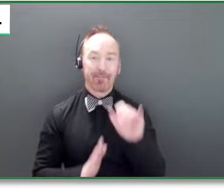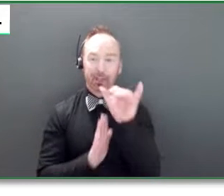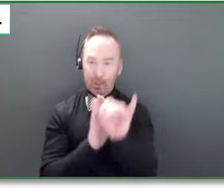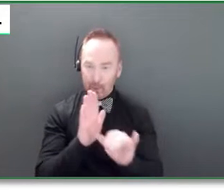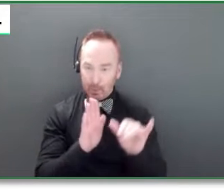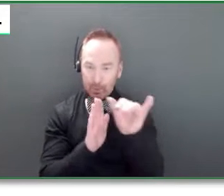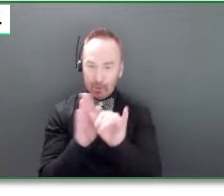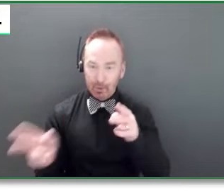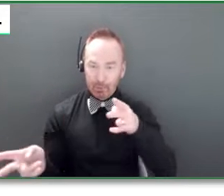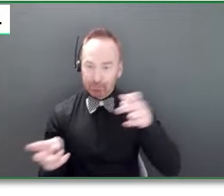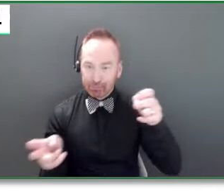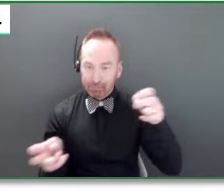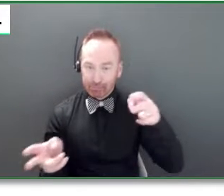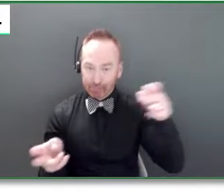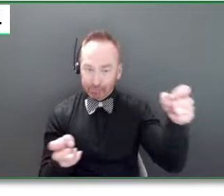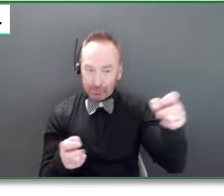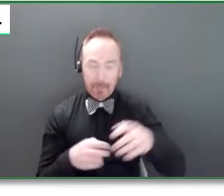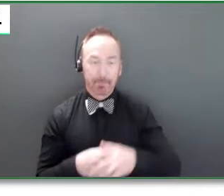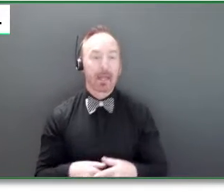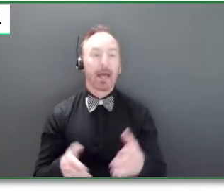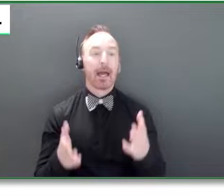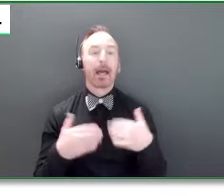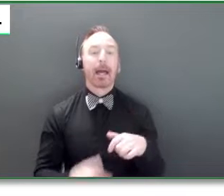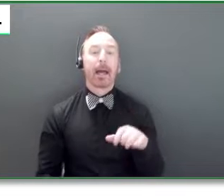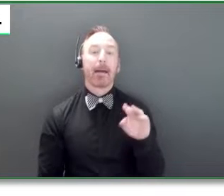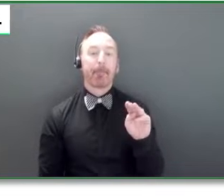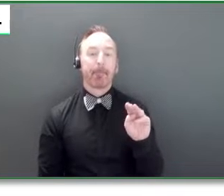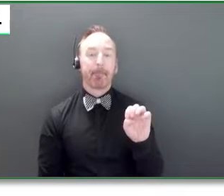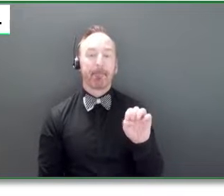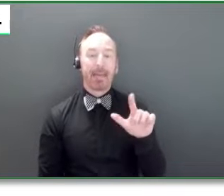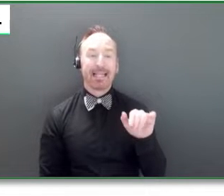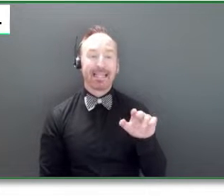Next, we have Melanie, who is our strongest bilingual member and in charge